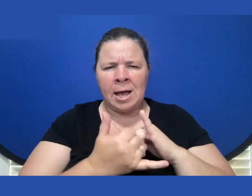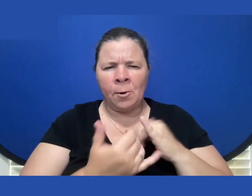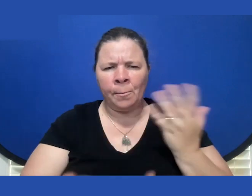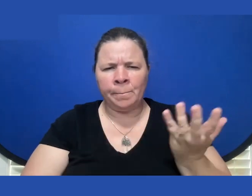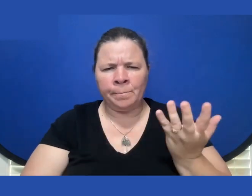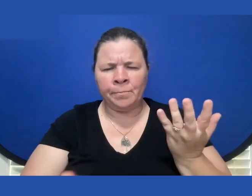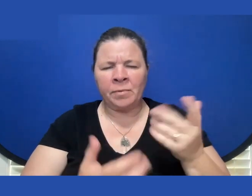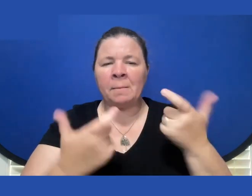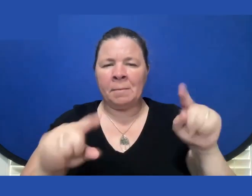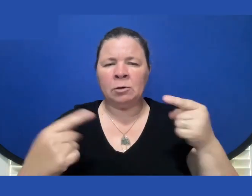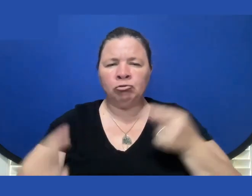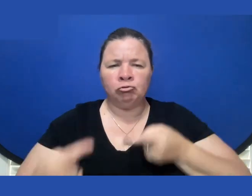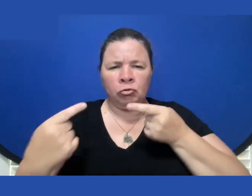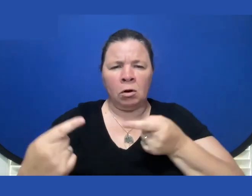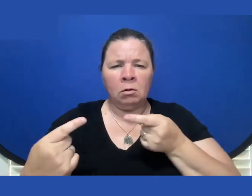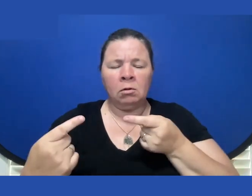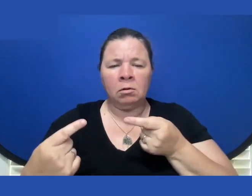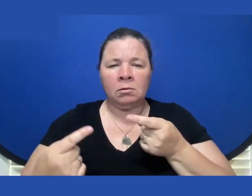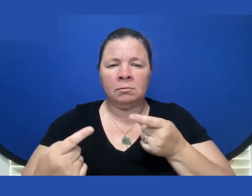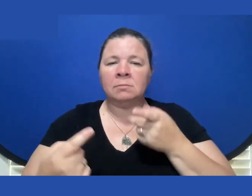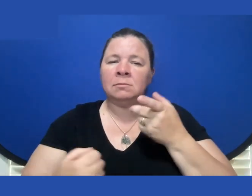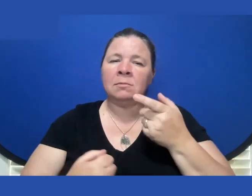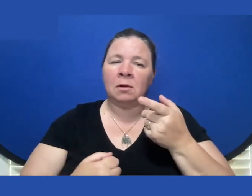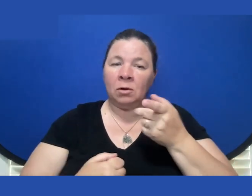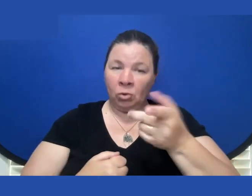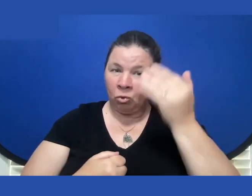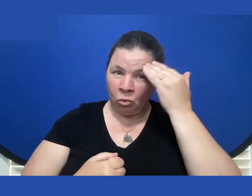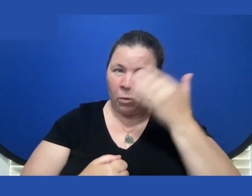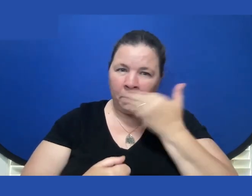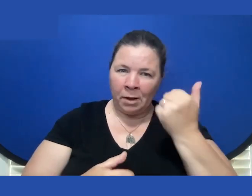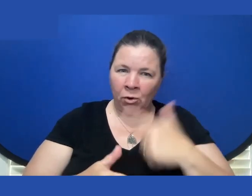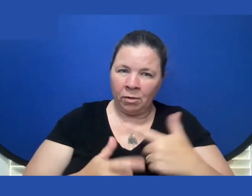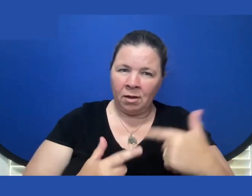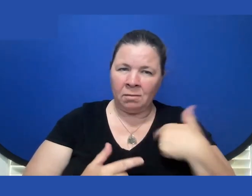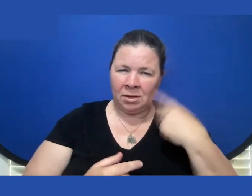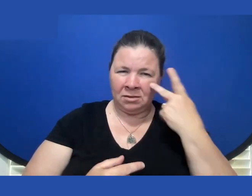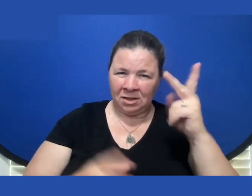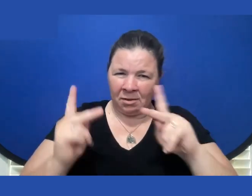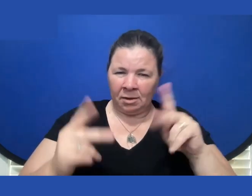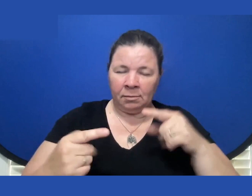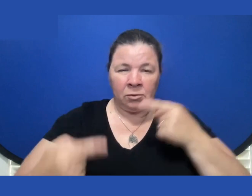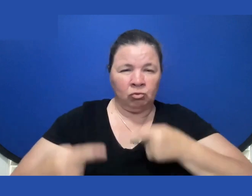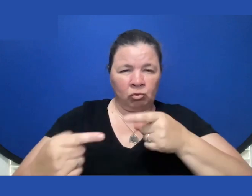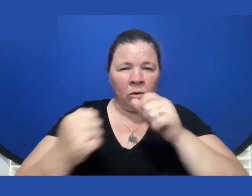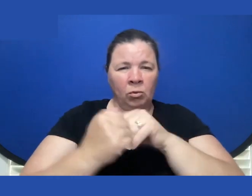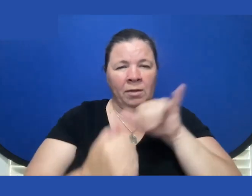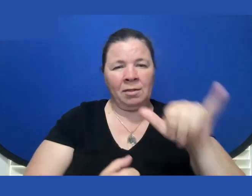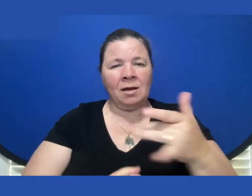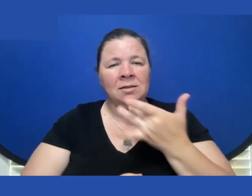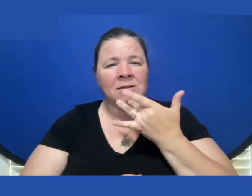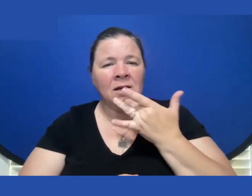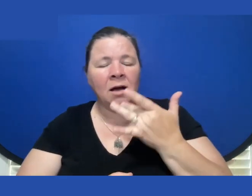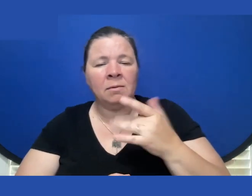if I understand correctly. And obviously you would know better than I, have you seen folks go through that type of struggle that maybe didn't choose entrepreneurship